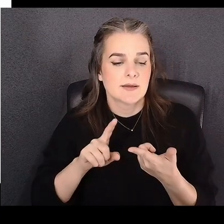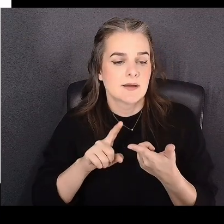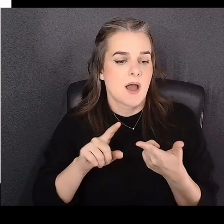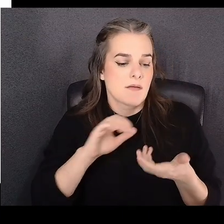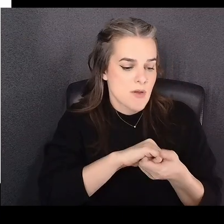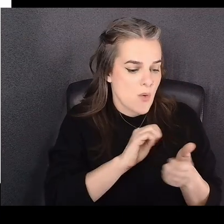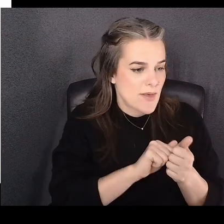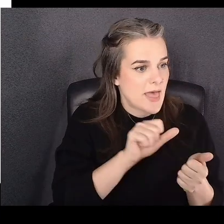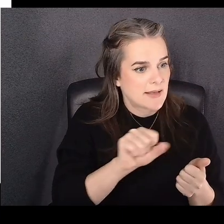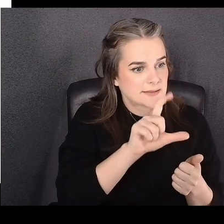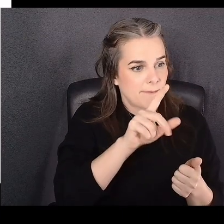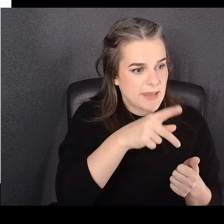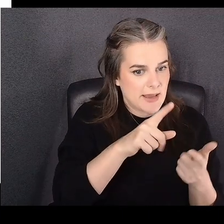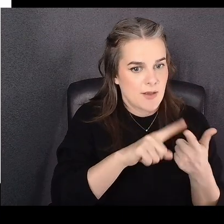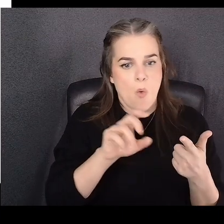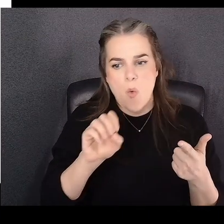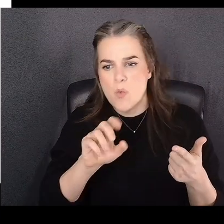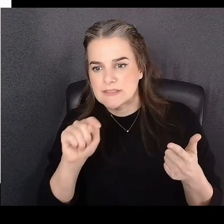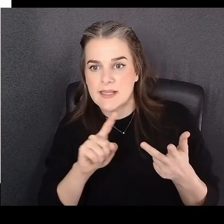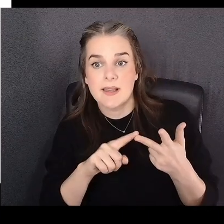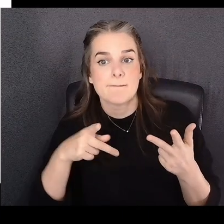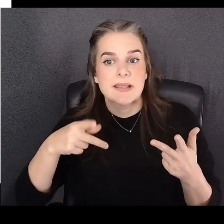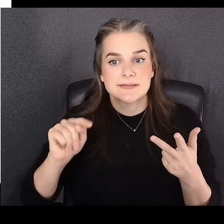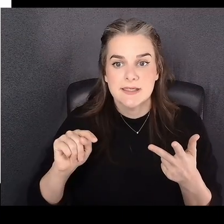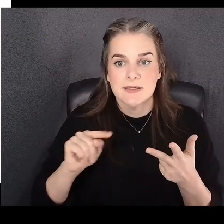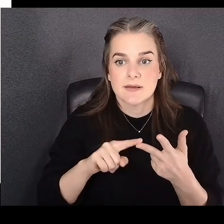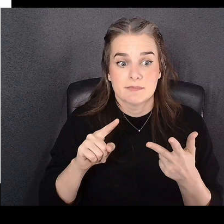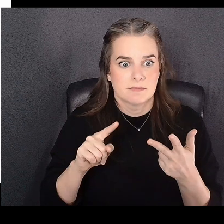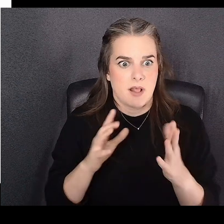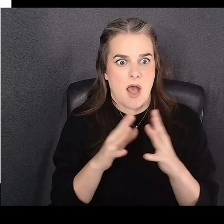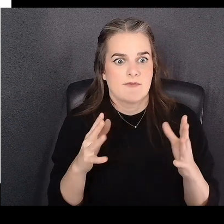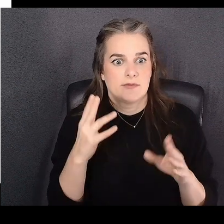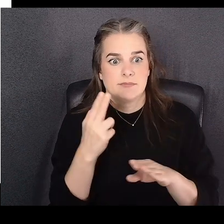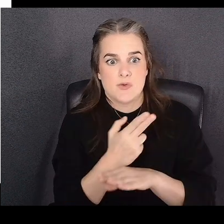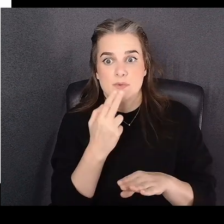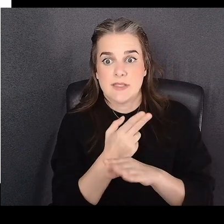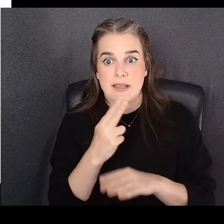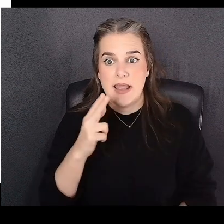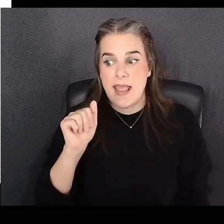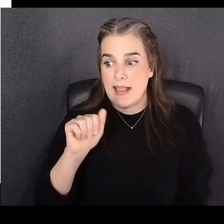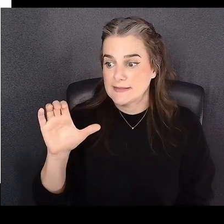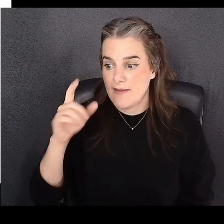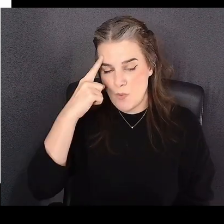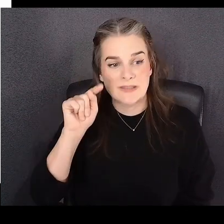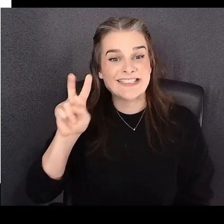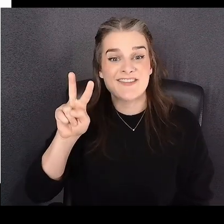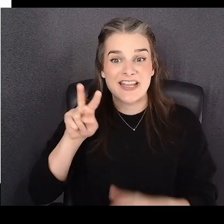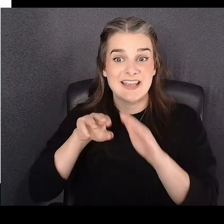We've done a lot of just using AACs for TV access and things like that.